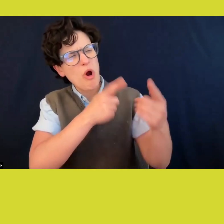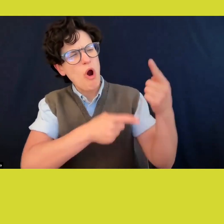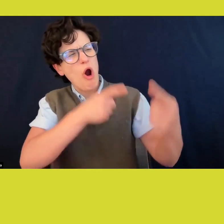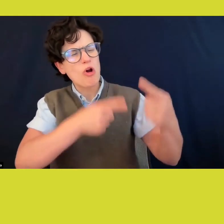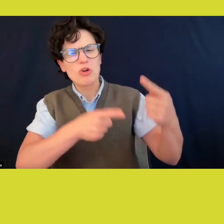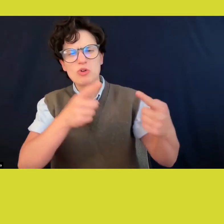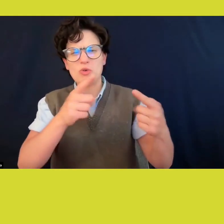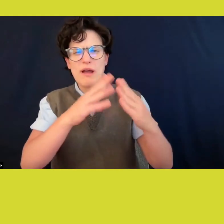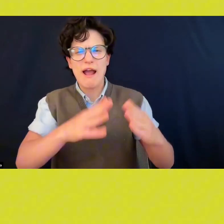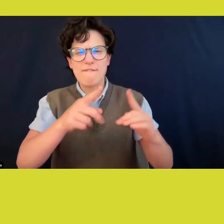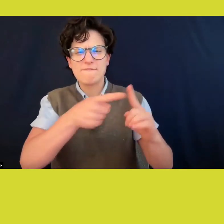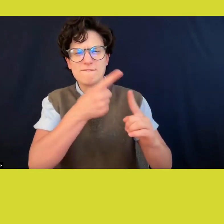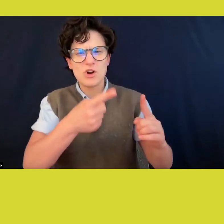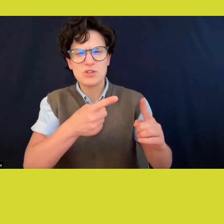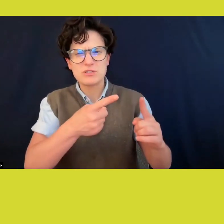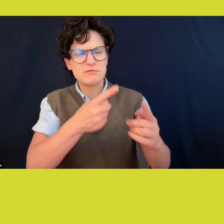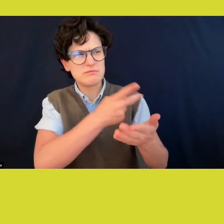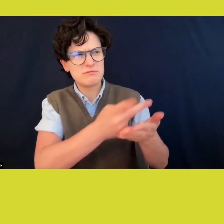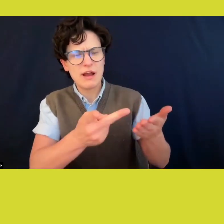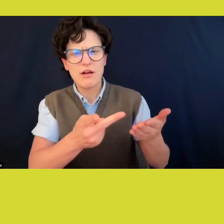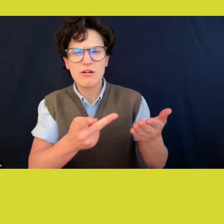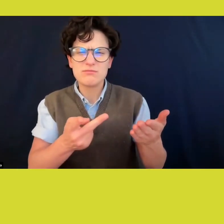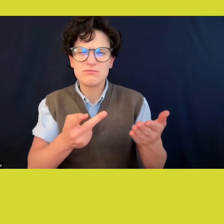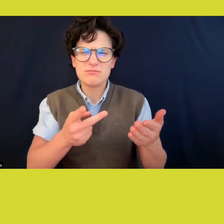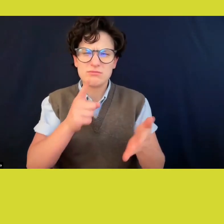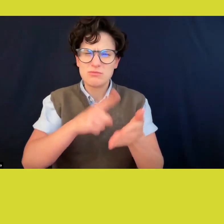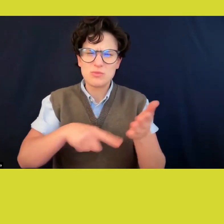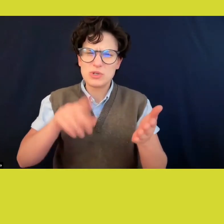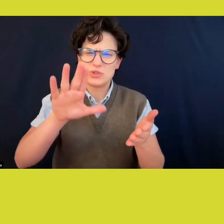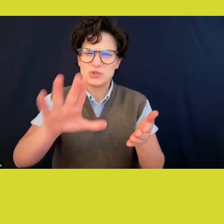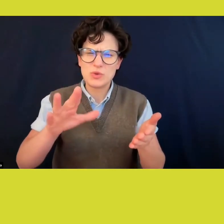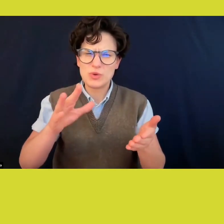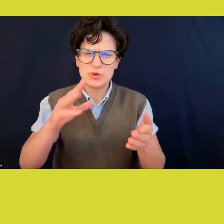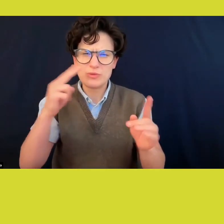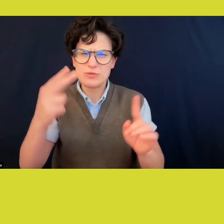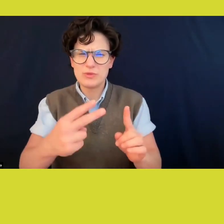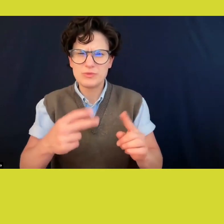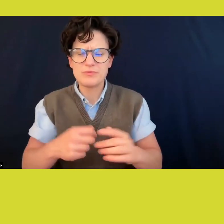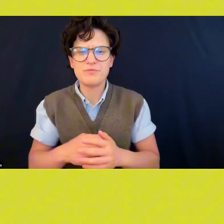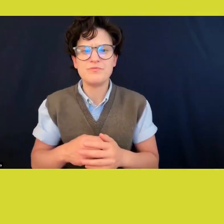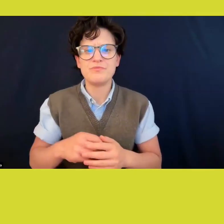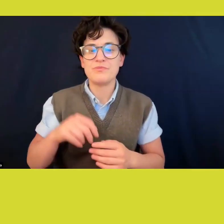Well we do have randomized controlled trials